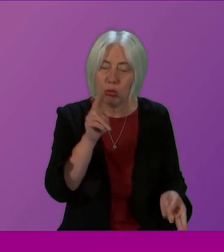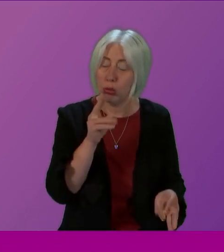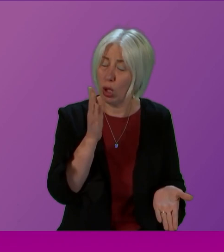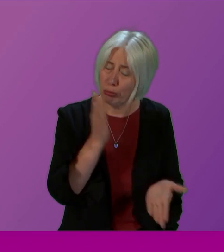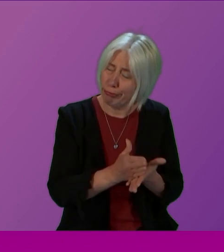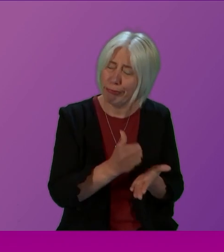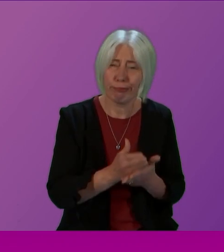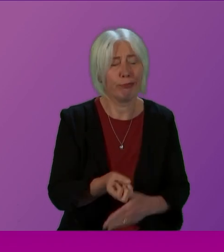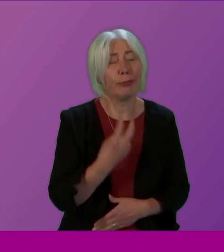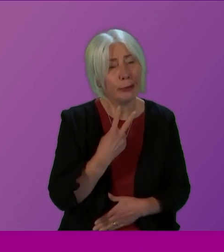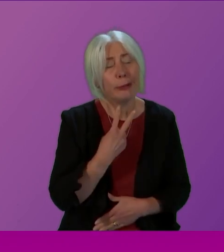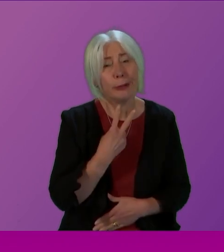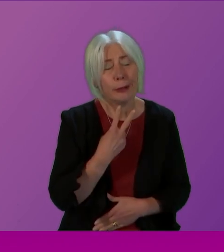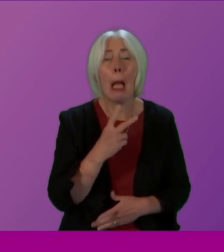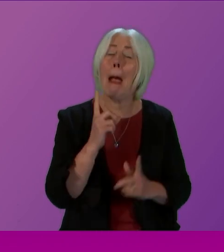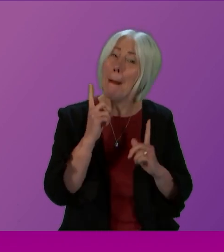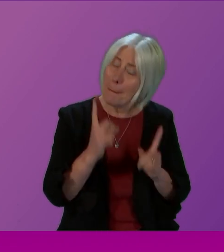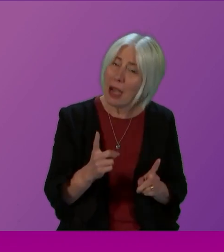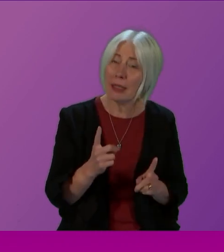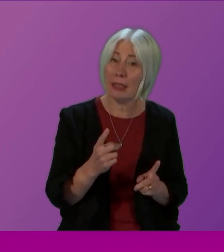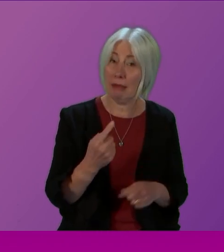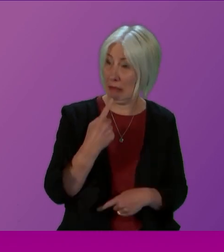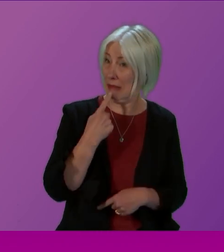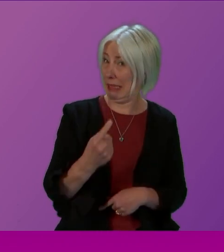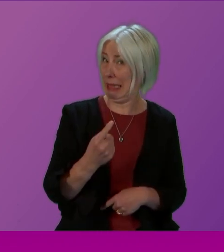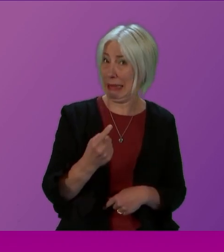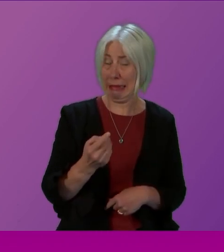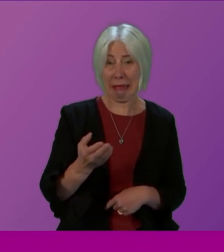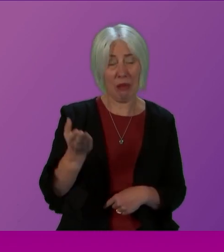However, I come back to another point that I have made many times: we have always been